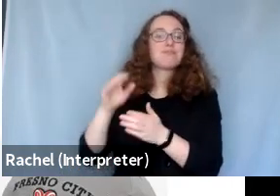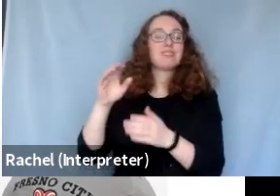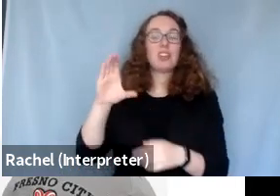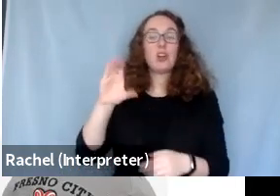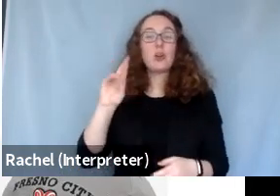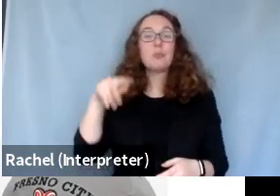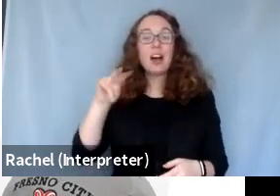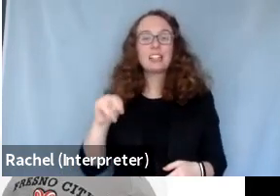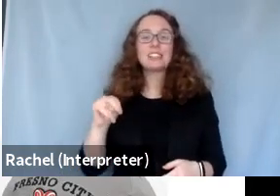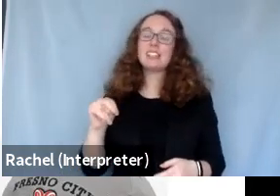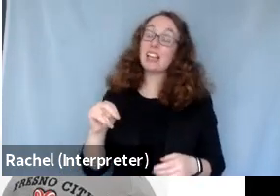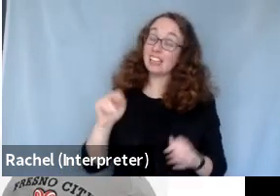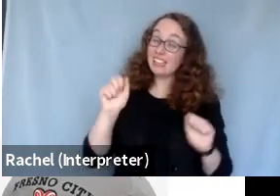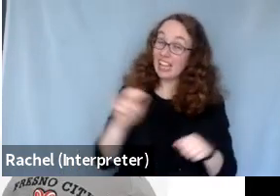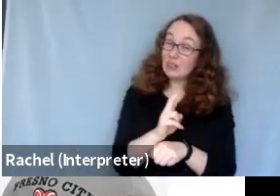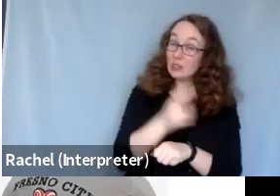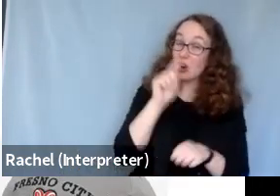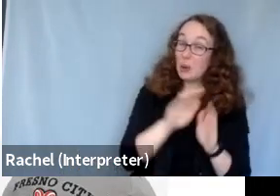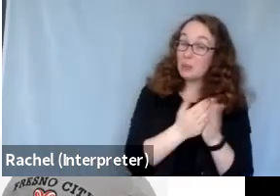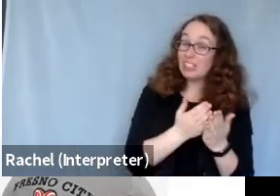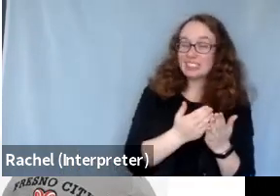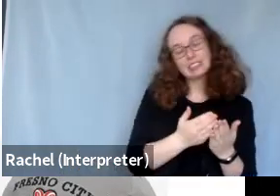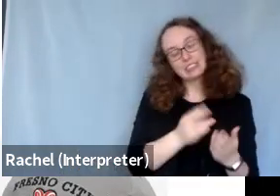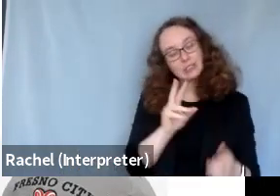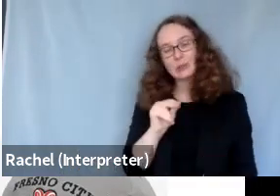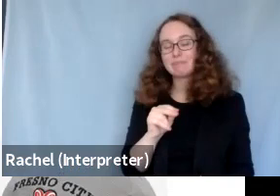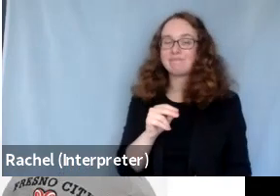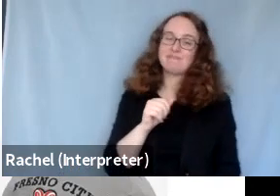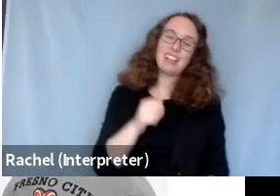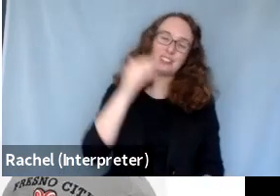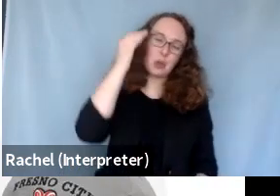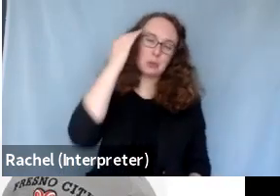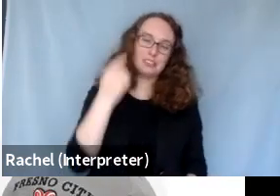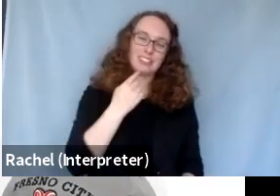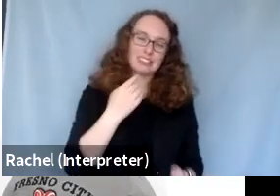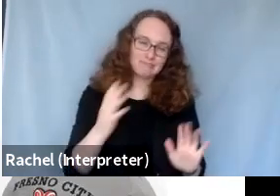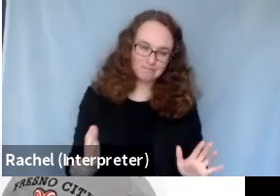but we do have a lot of great stuff, and you know getting the most bang for a 30 percent